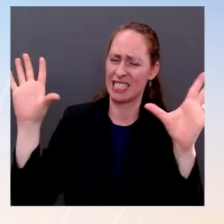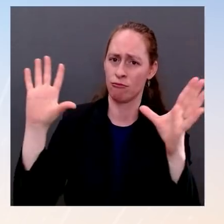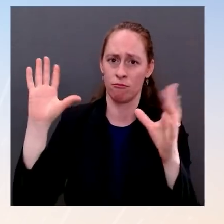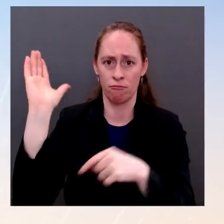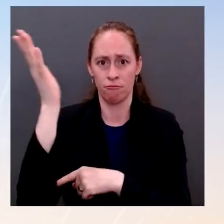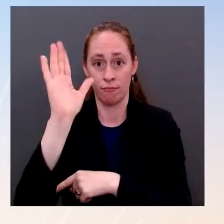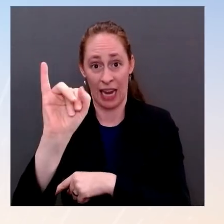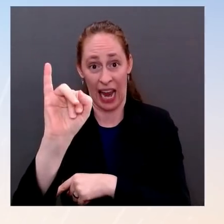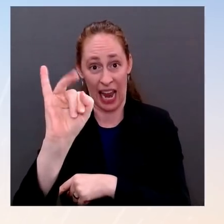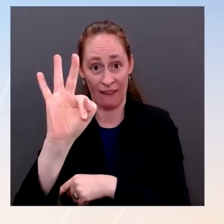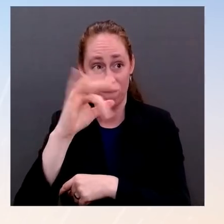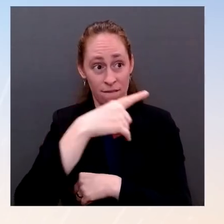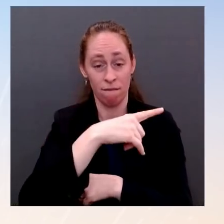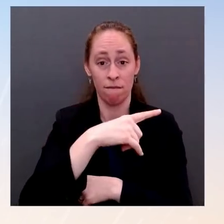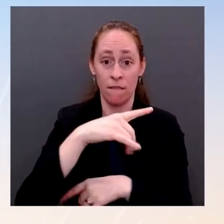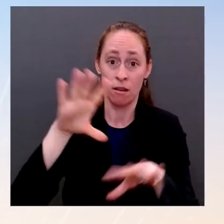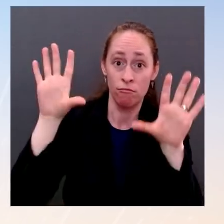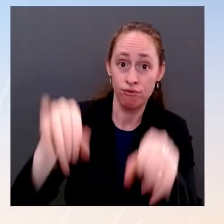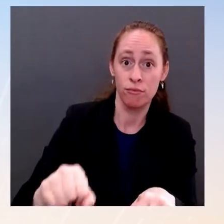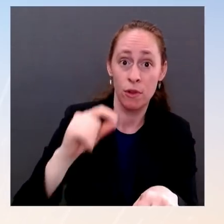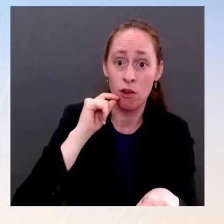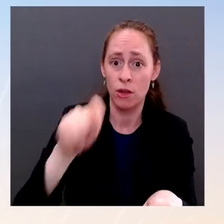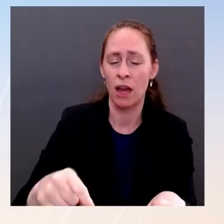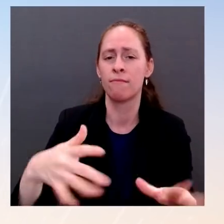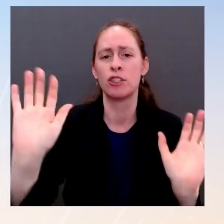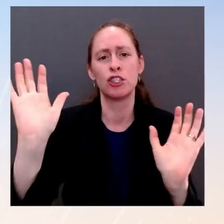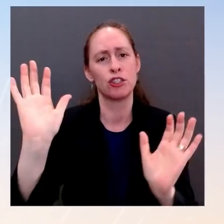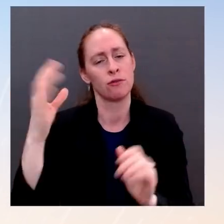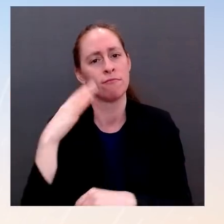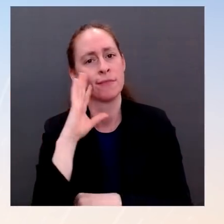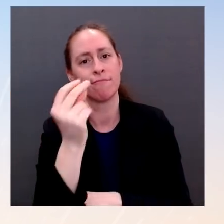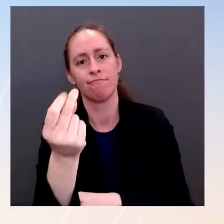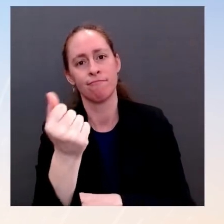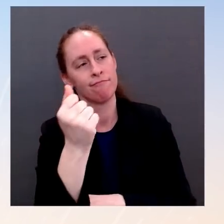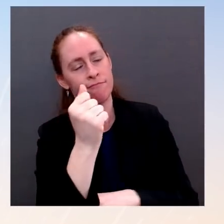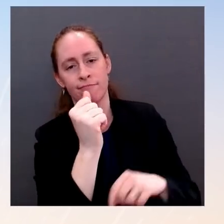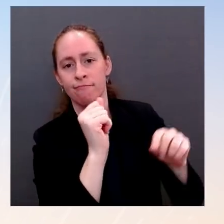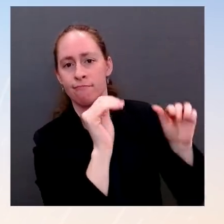on Russia, alongside our Allies and partners. The cost to Russia would be immense,